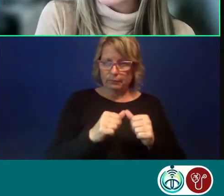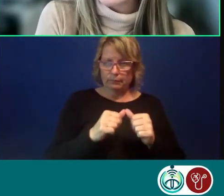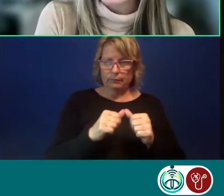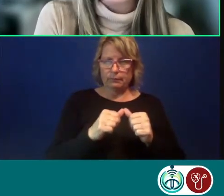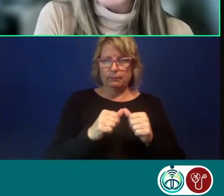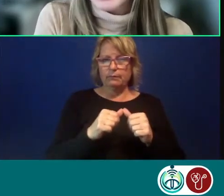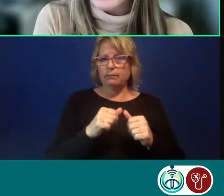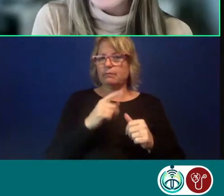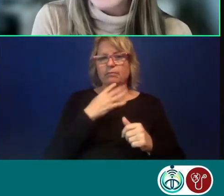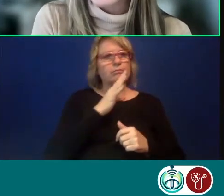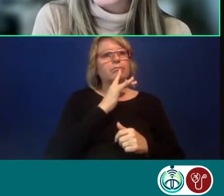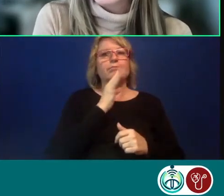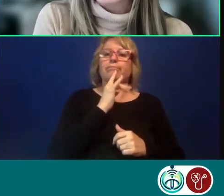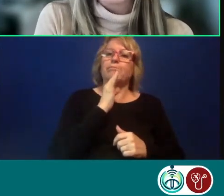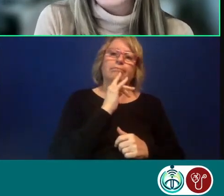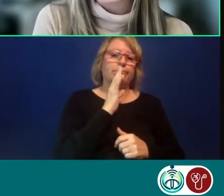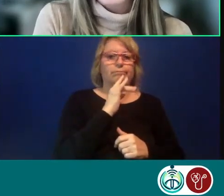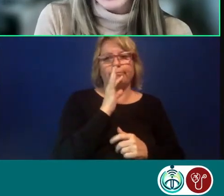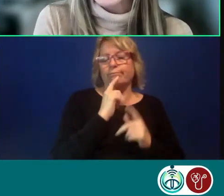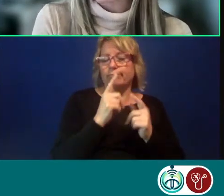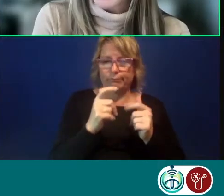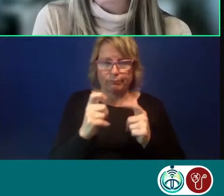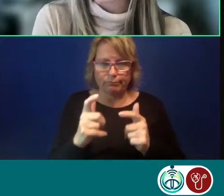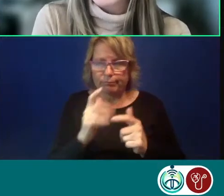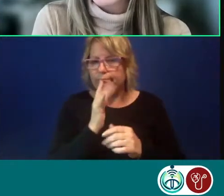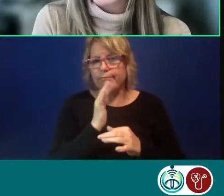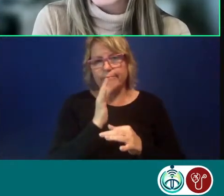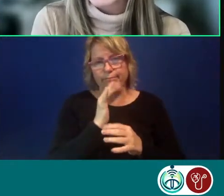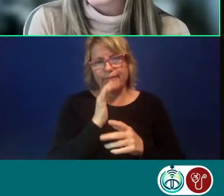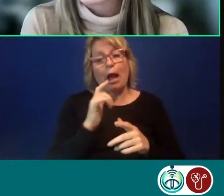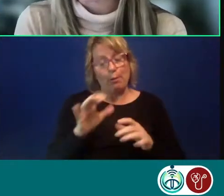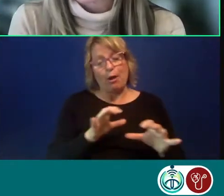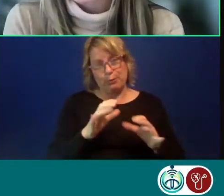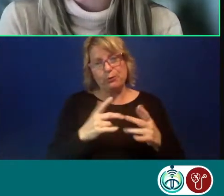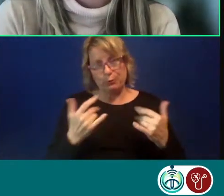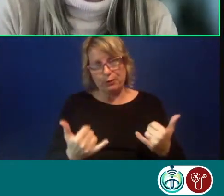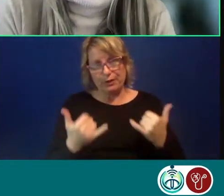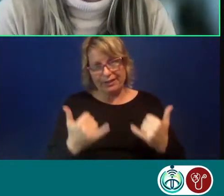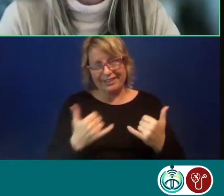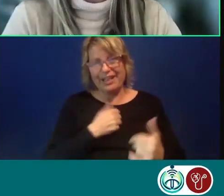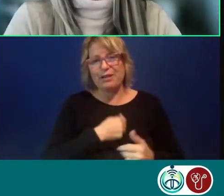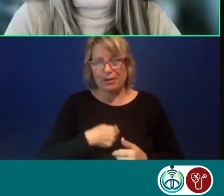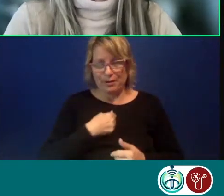which is just speaking very quickly, which I am probably doing right now and apologize for that,